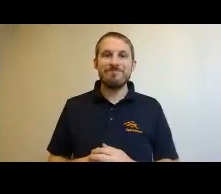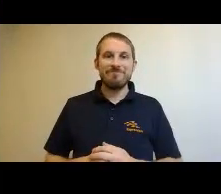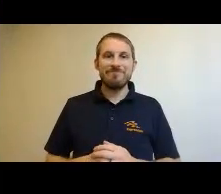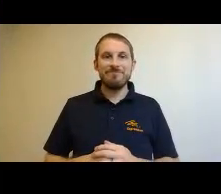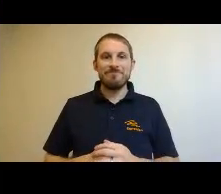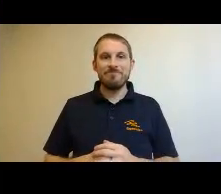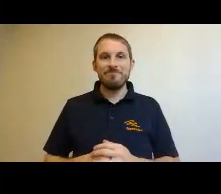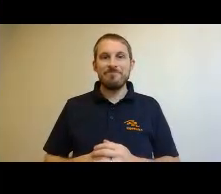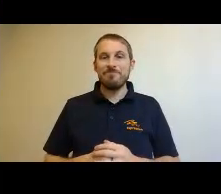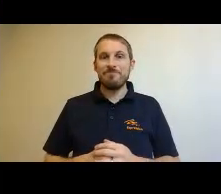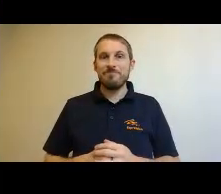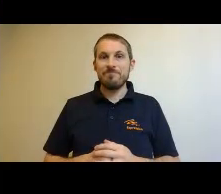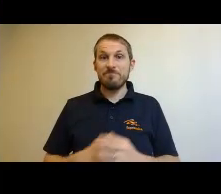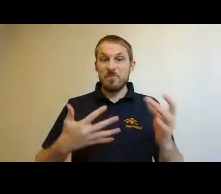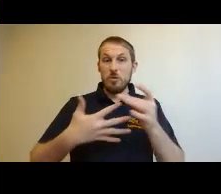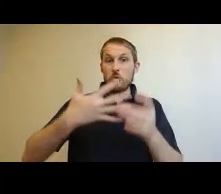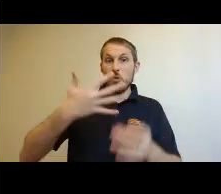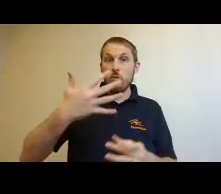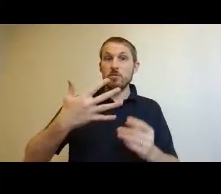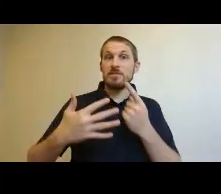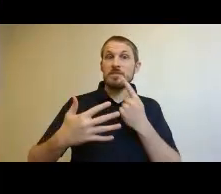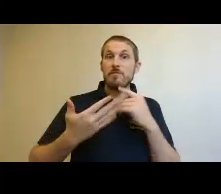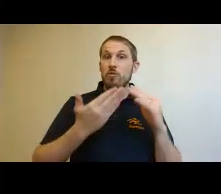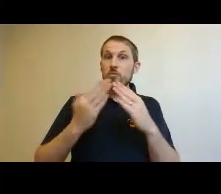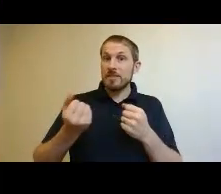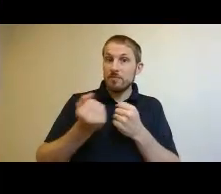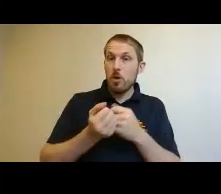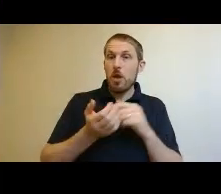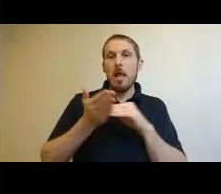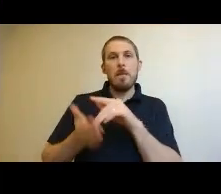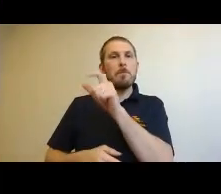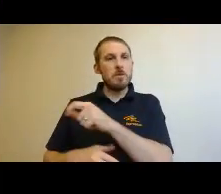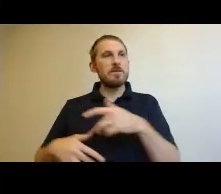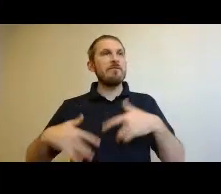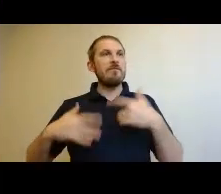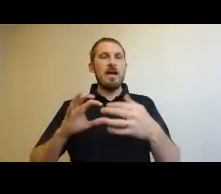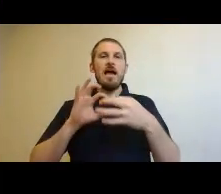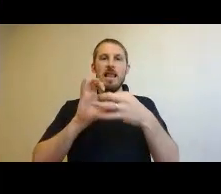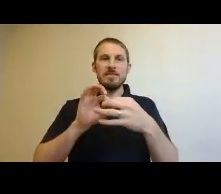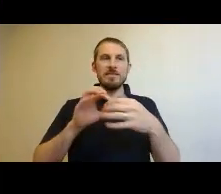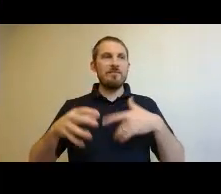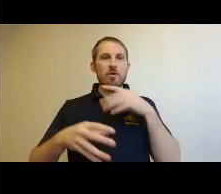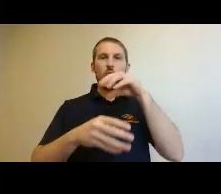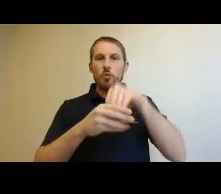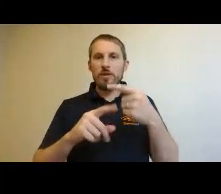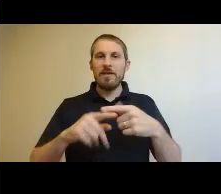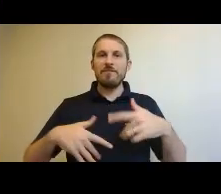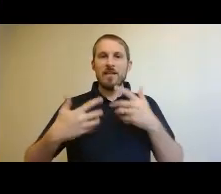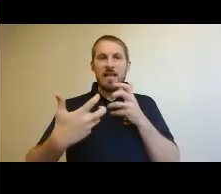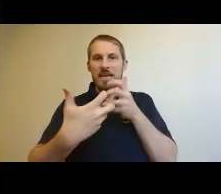These types of supports help individuals feel connected, included, and engaged with their local community.